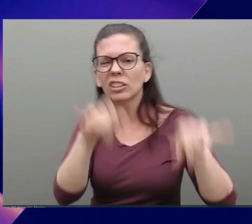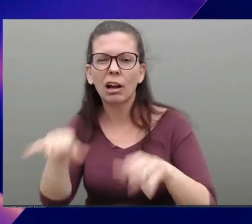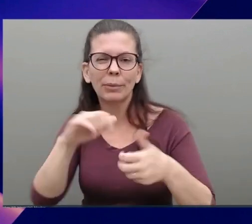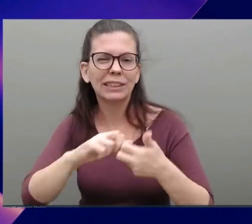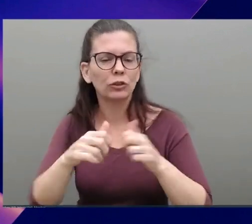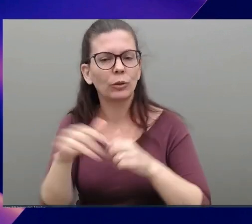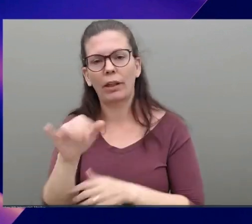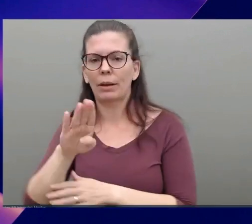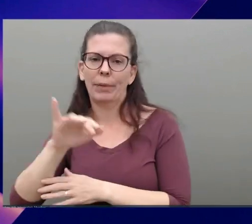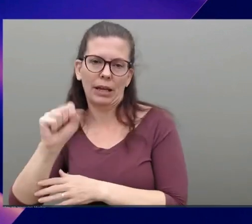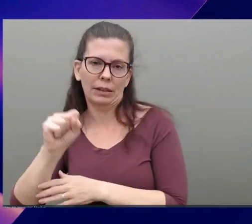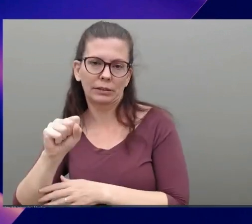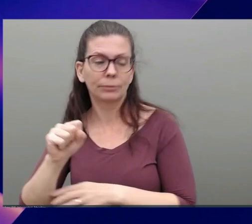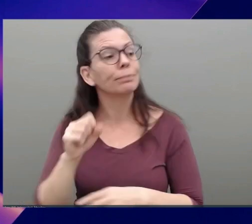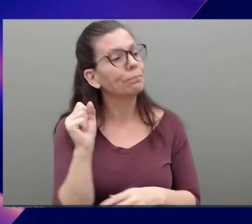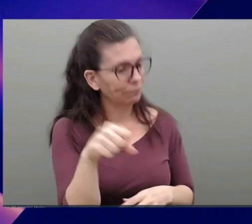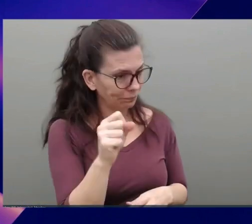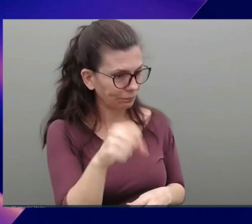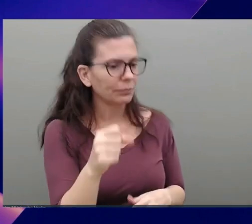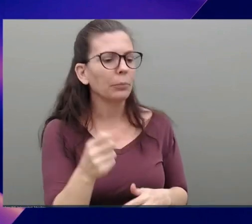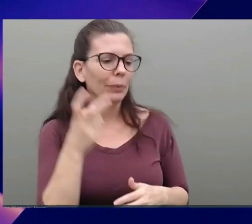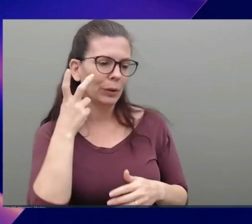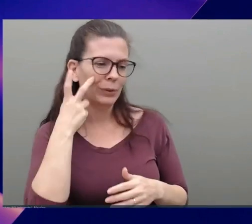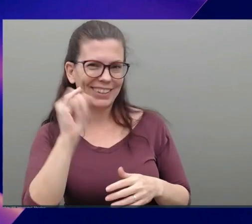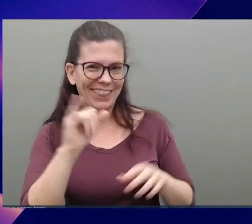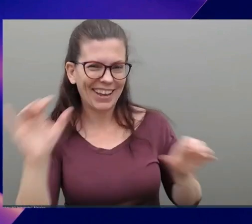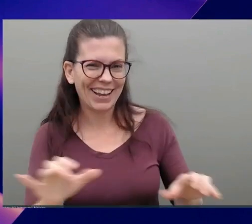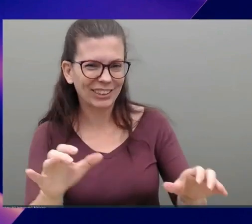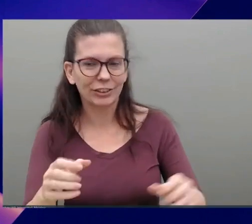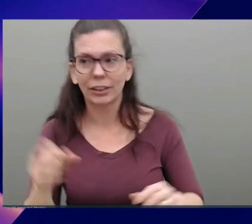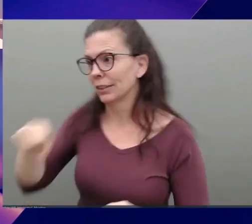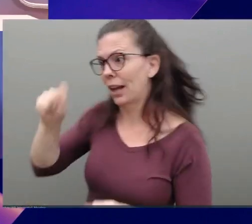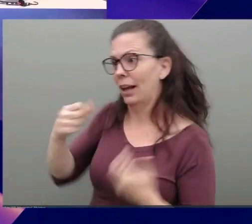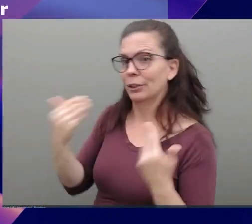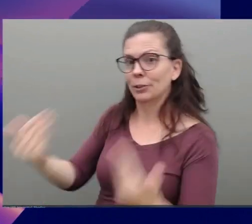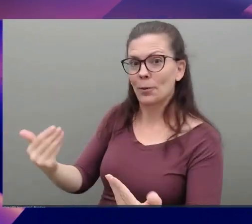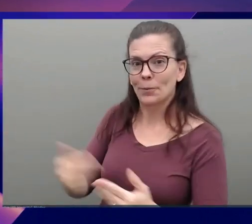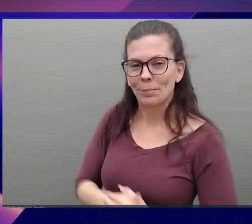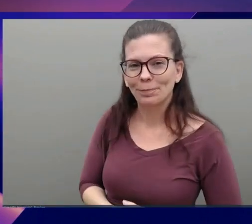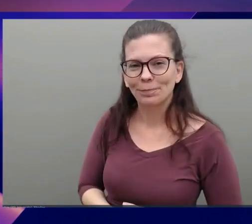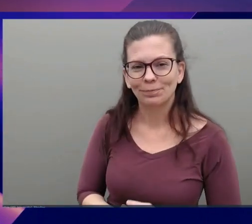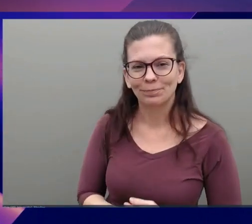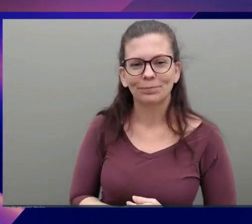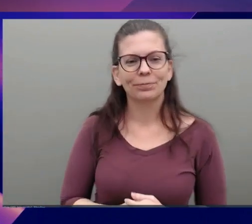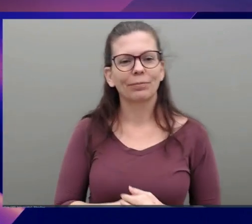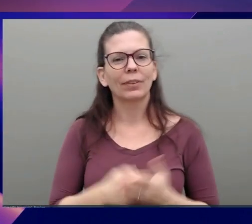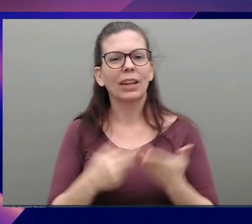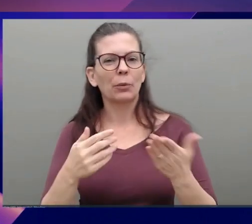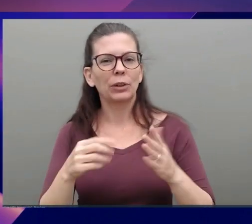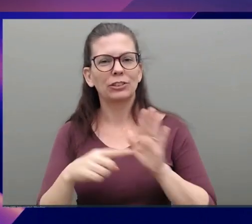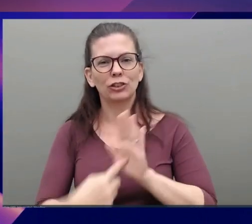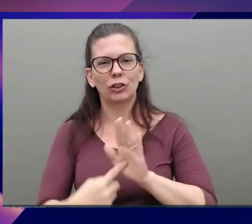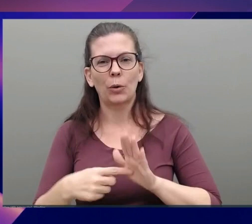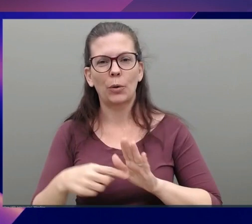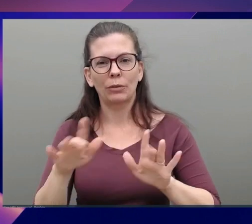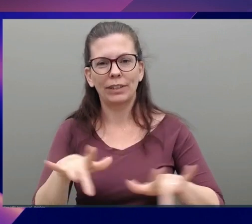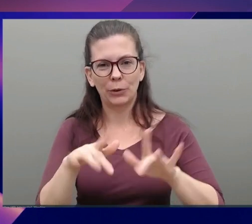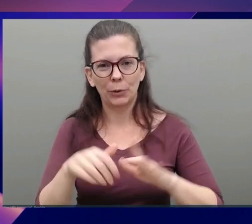Right. So let's see that in action. Yeah. Let's see it. - Yeah, yeah, let's do it. Let me play the video for you. (participants chattering)